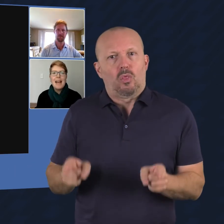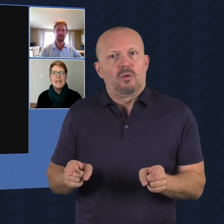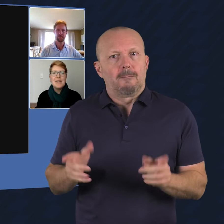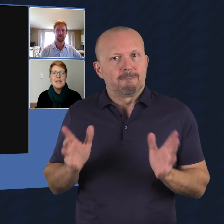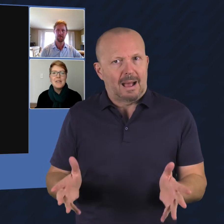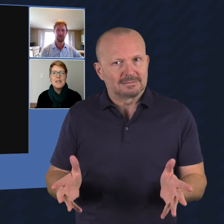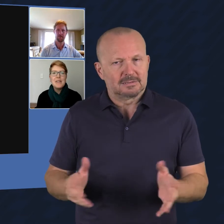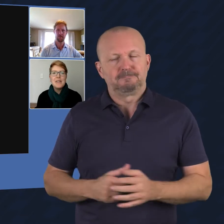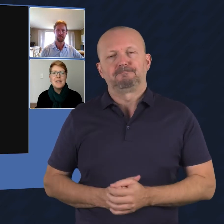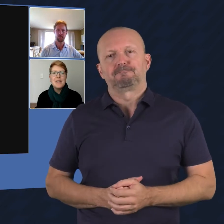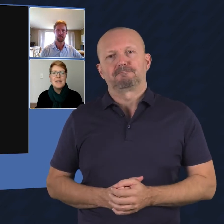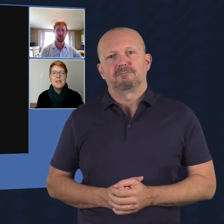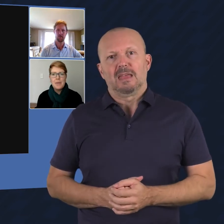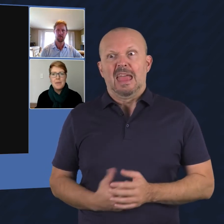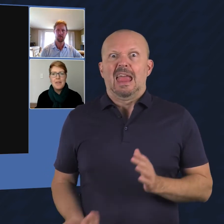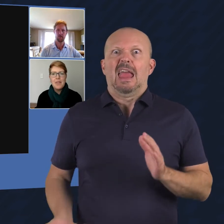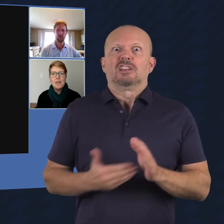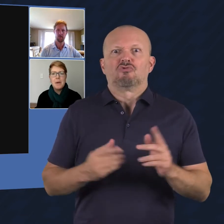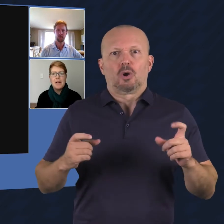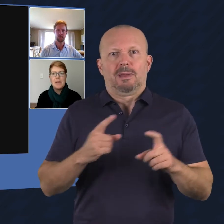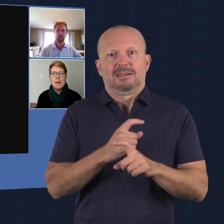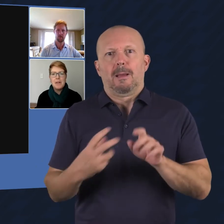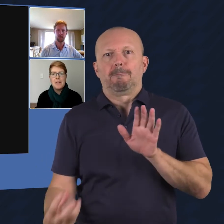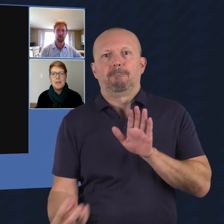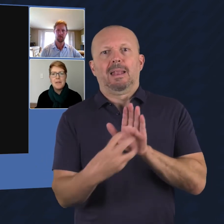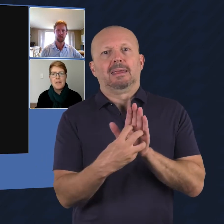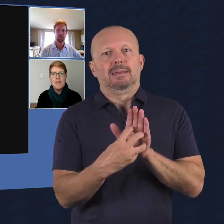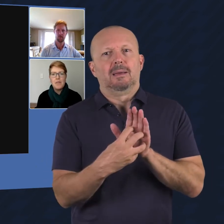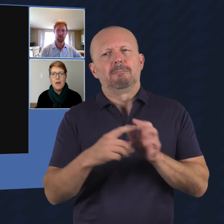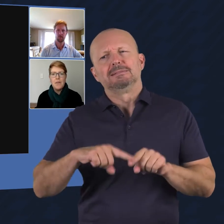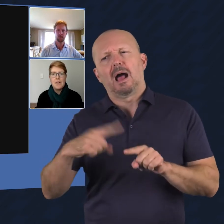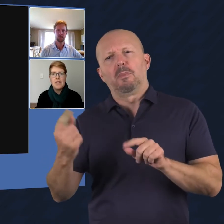Adding further complexity are plug-ins. Third party components that extend the DAW's functionality